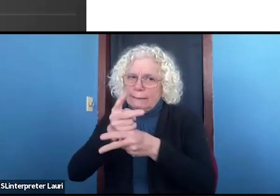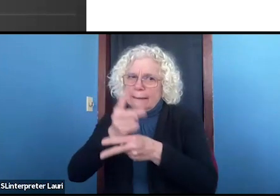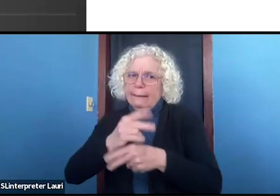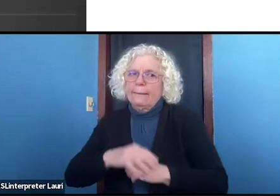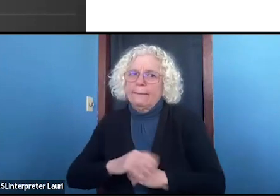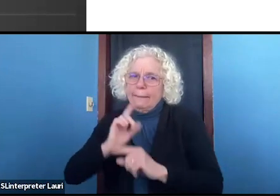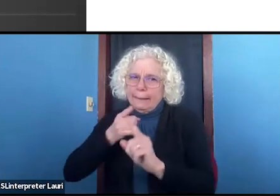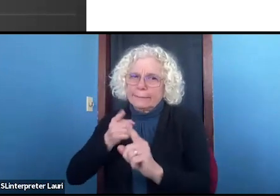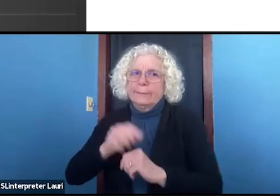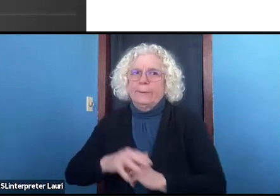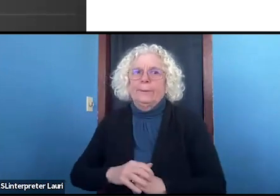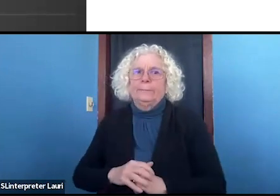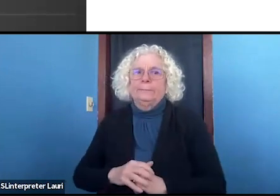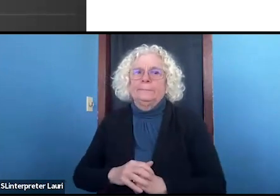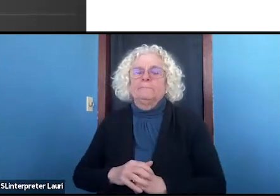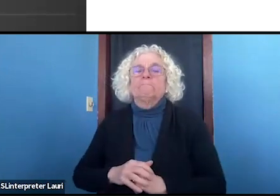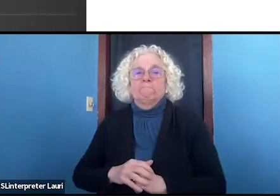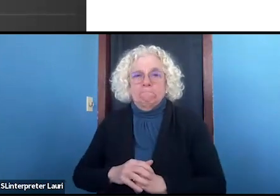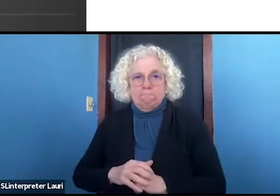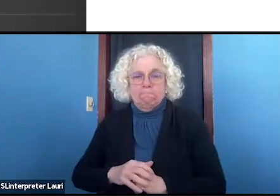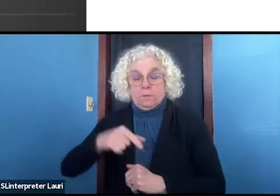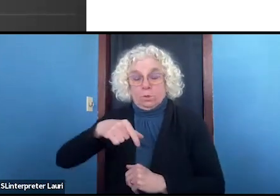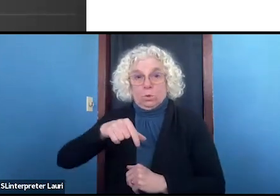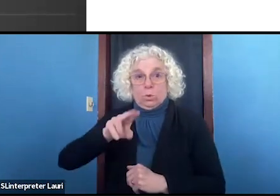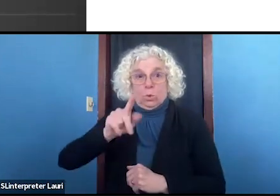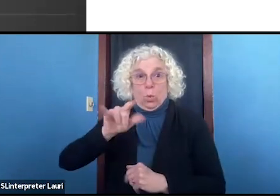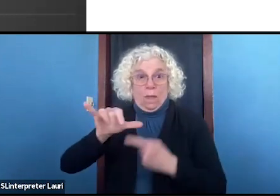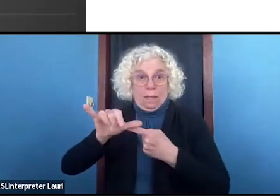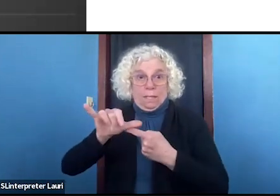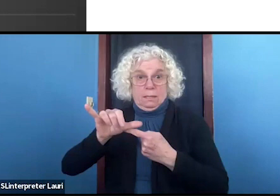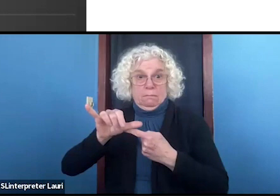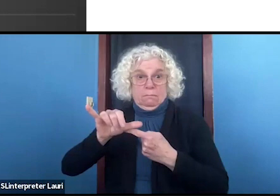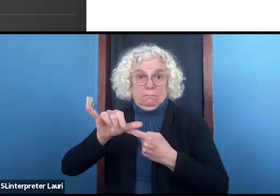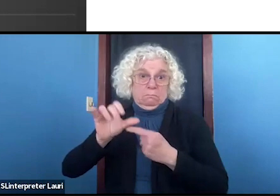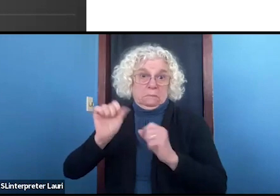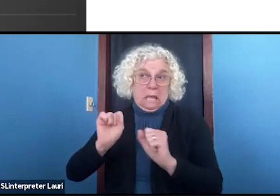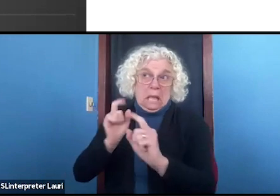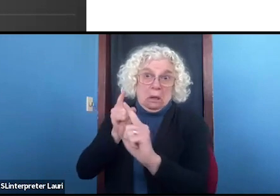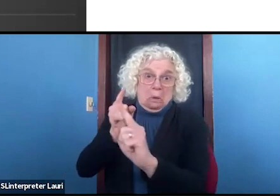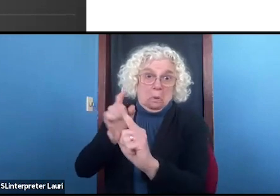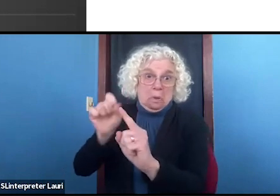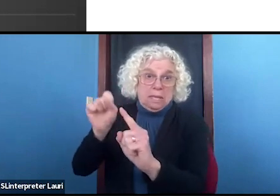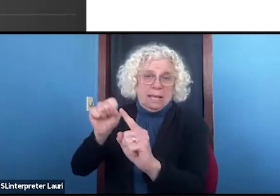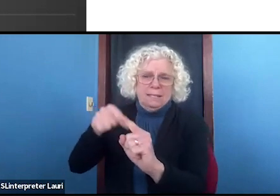and so we can go for quality. But what if that quality is really